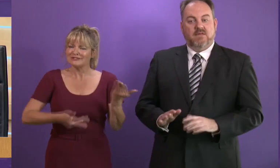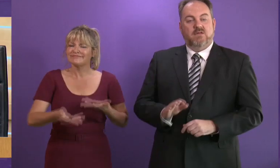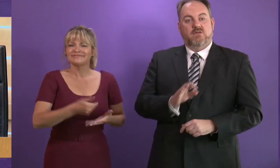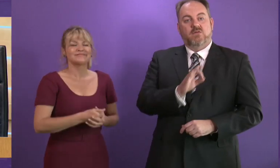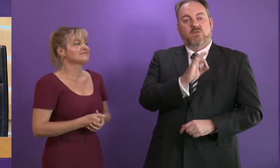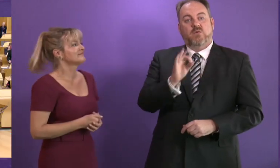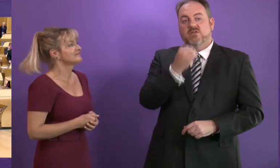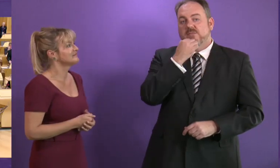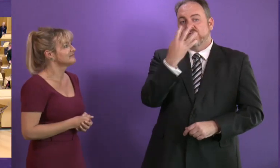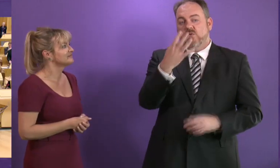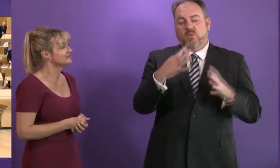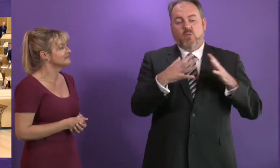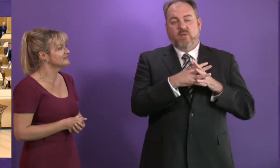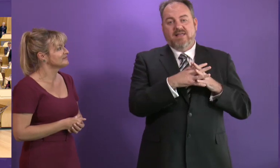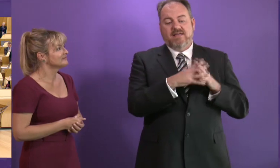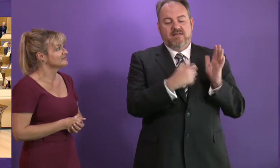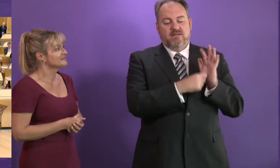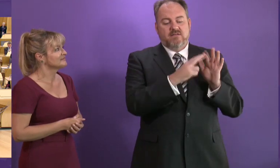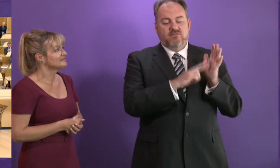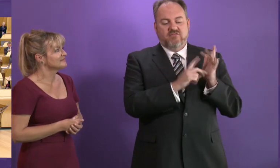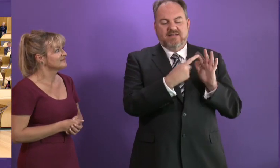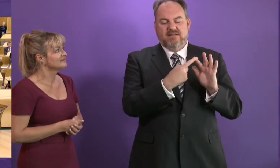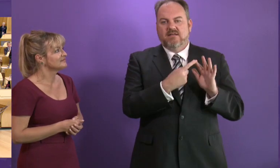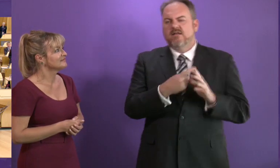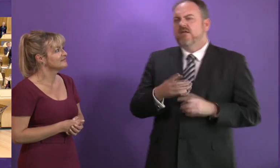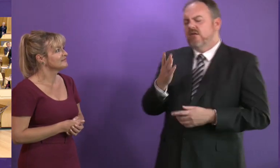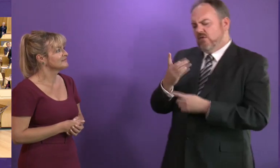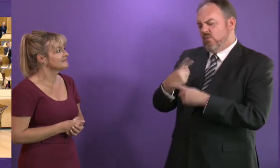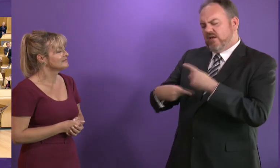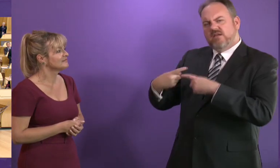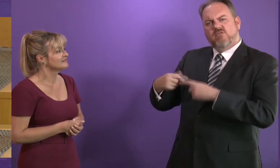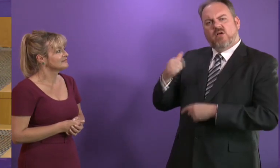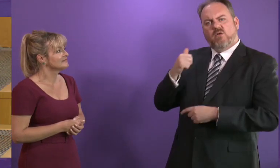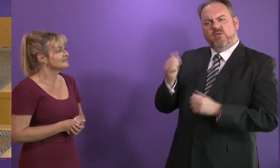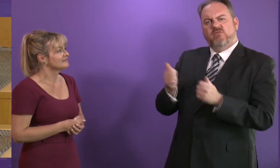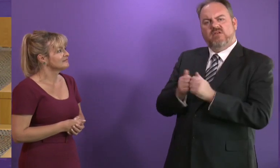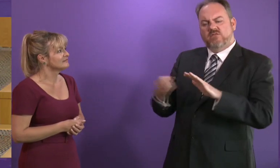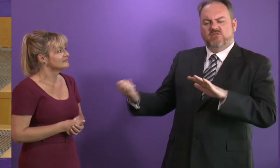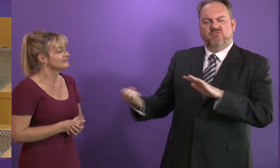It is one year since Parliament voted to scrap national tests for five-year-olds. Since then,